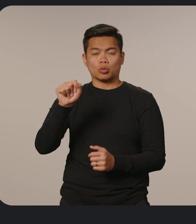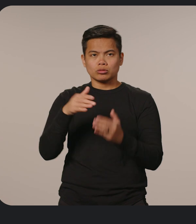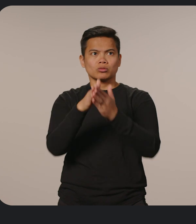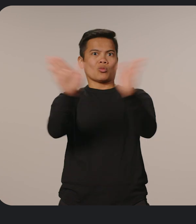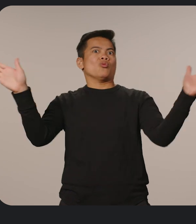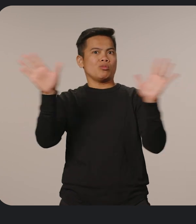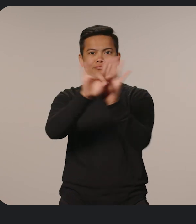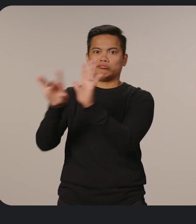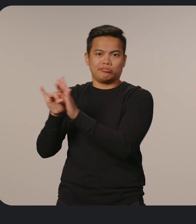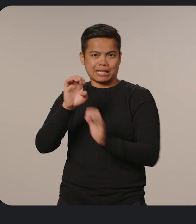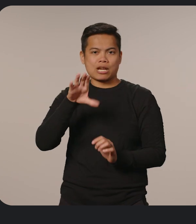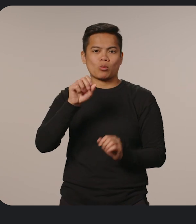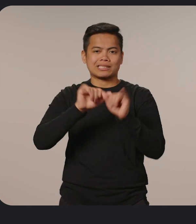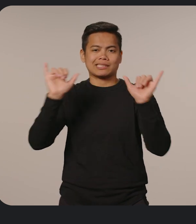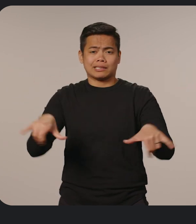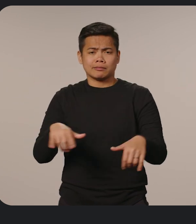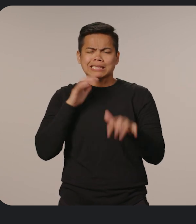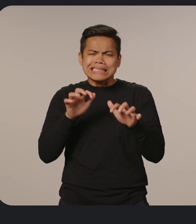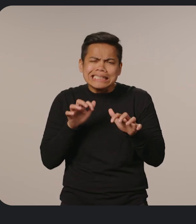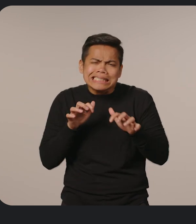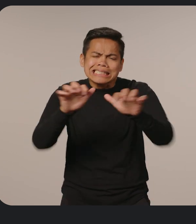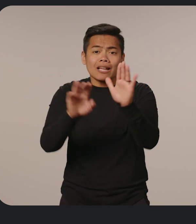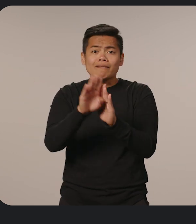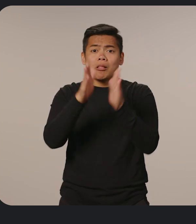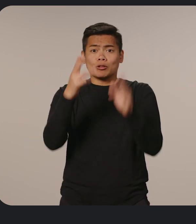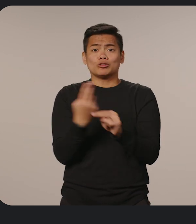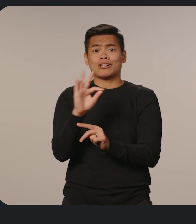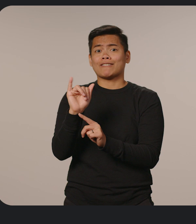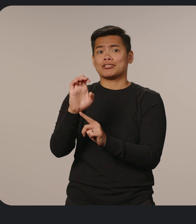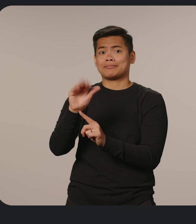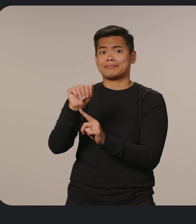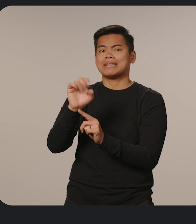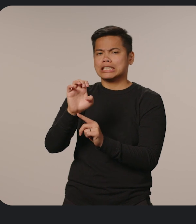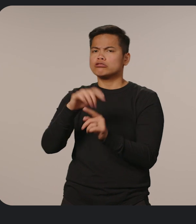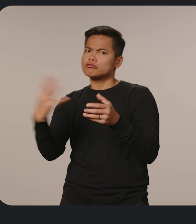open source ecosystem millions of developers use Firebase to